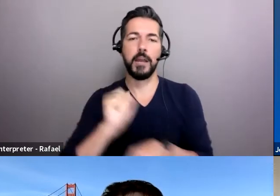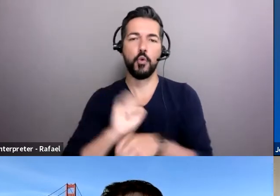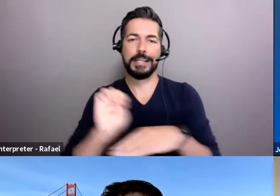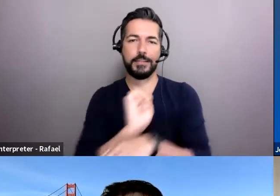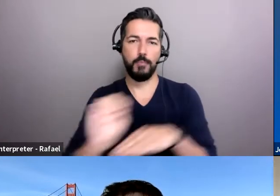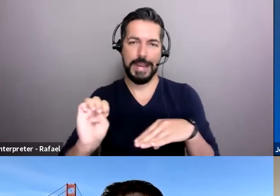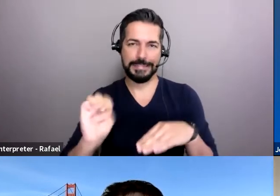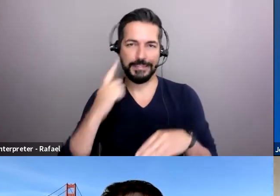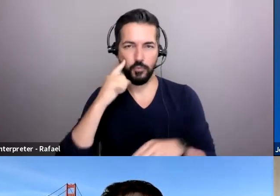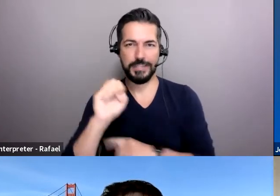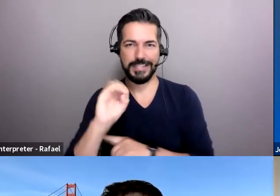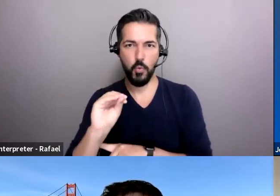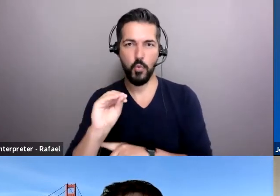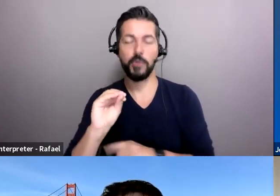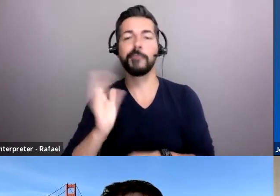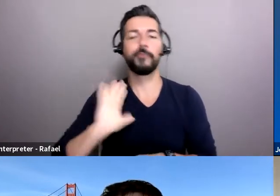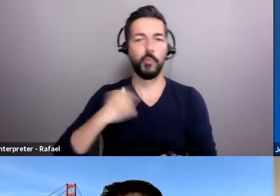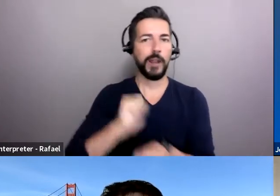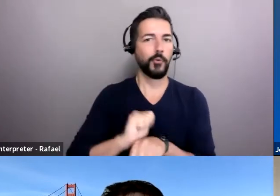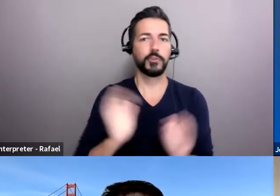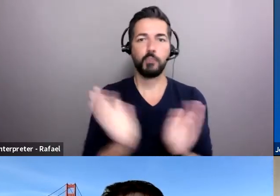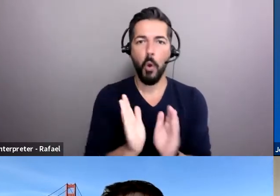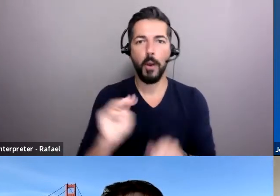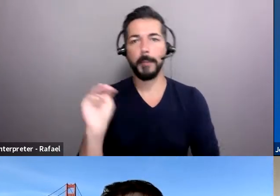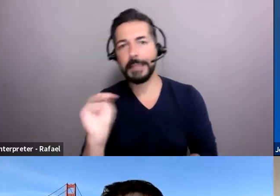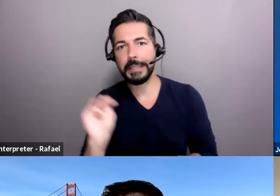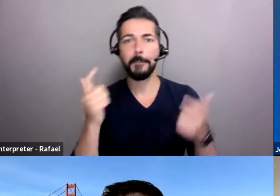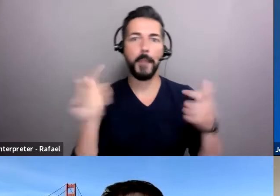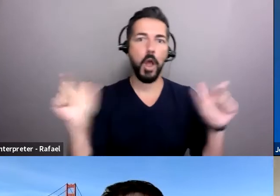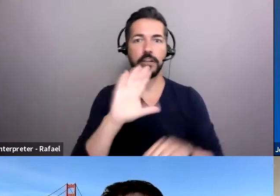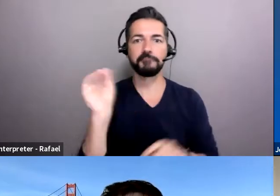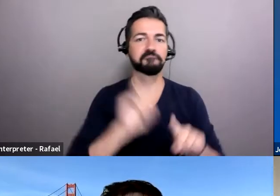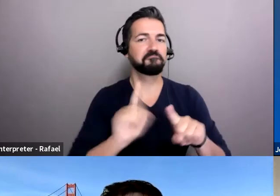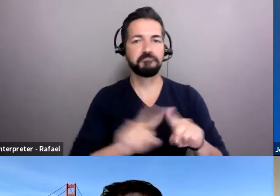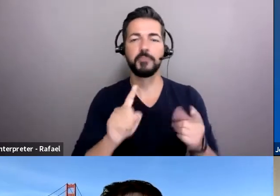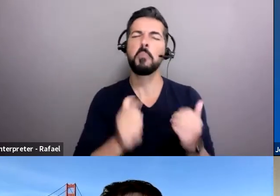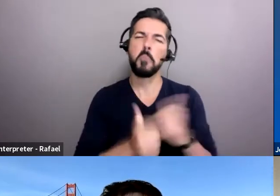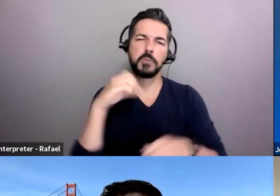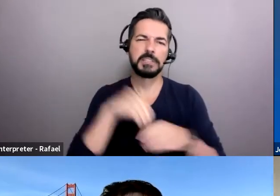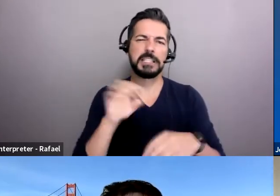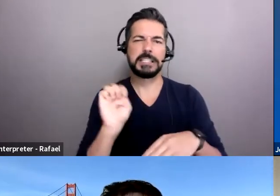I worked in the past with small, medium and large companies, mainly in the ecommerce world, but I've been in SEO for the